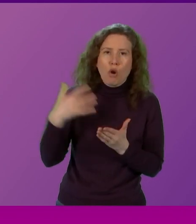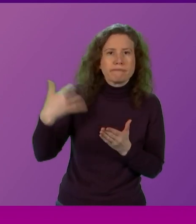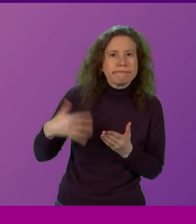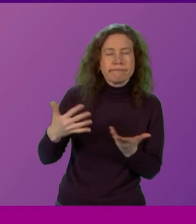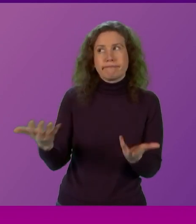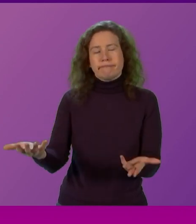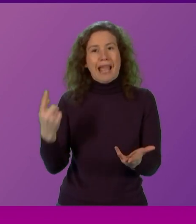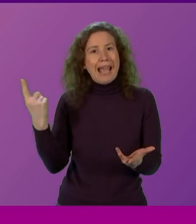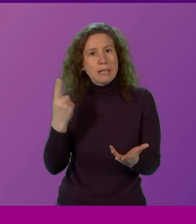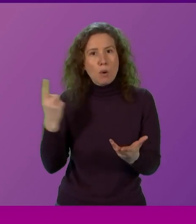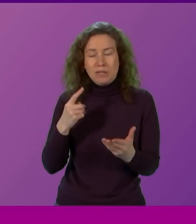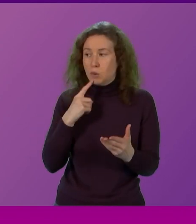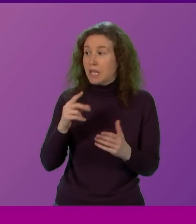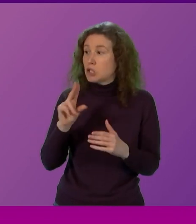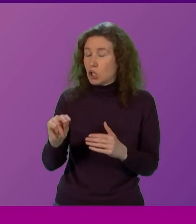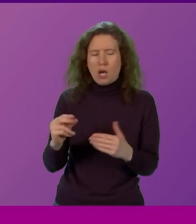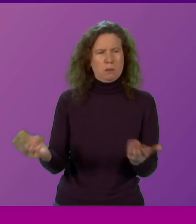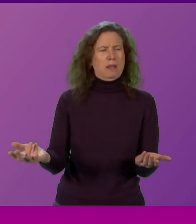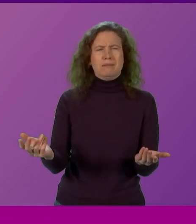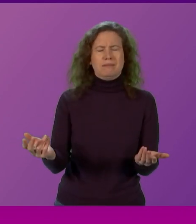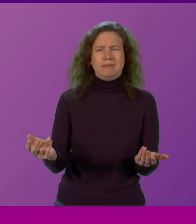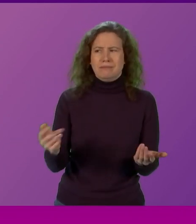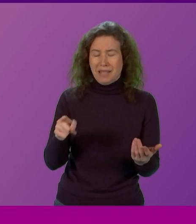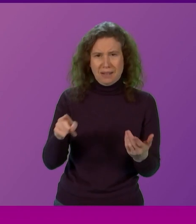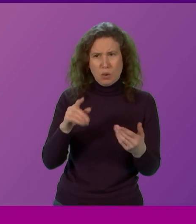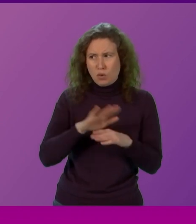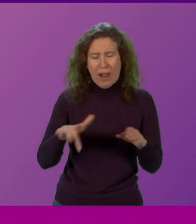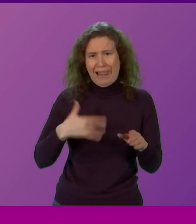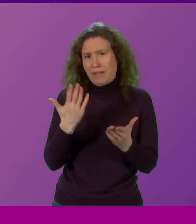I think that anybody who denies that is, frankly, not living in the real world.